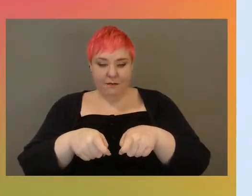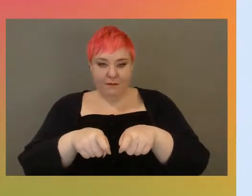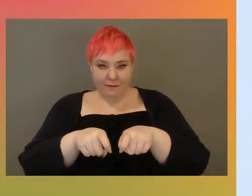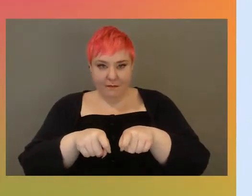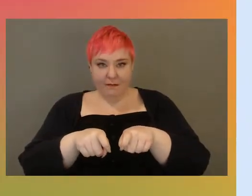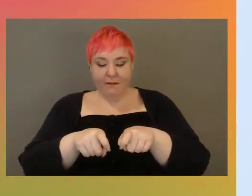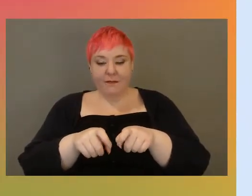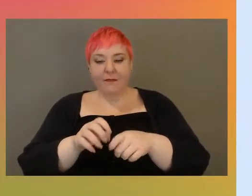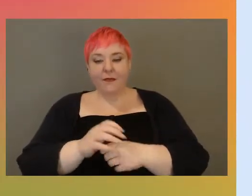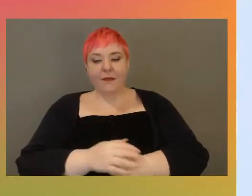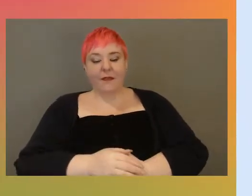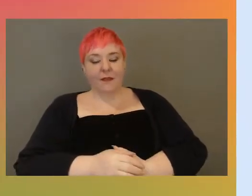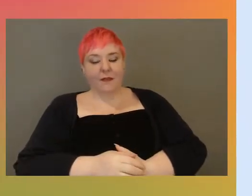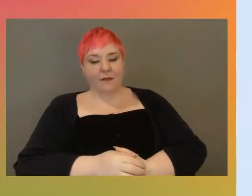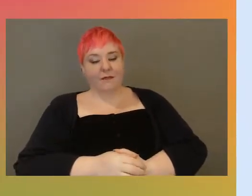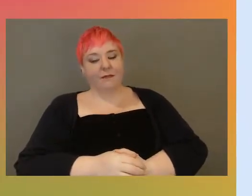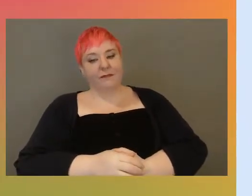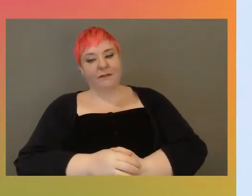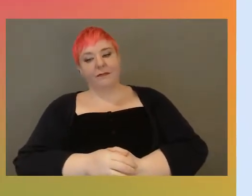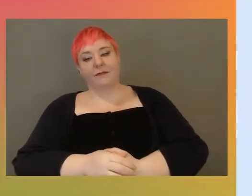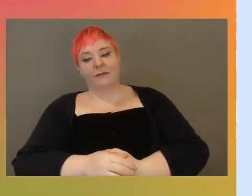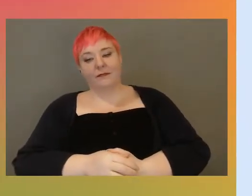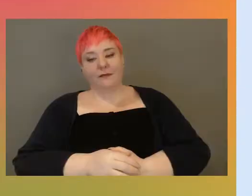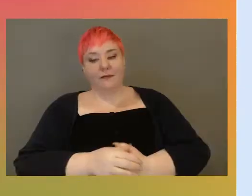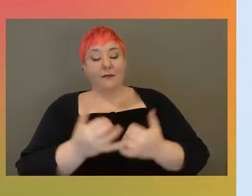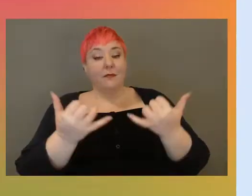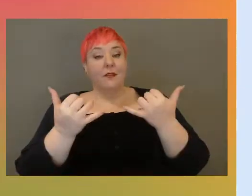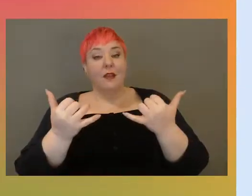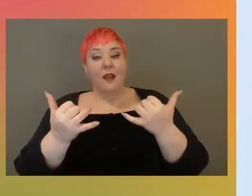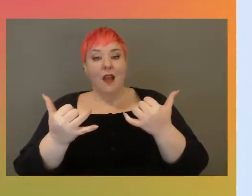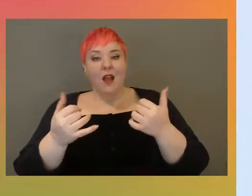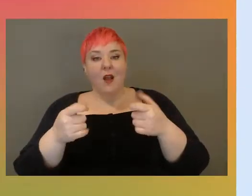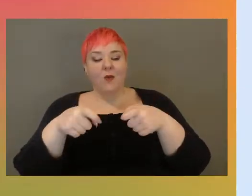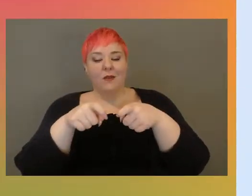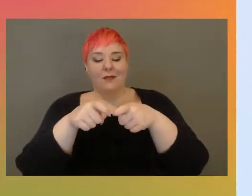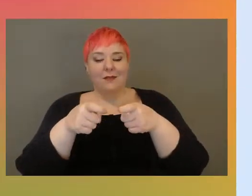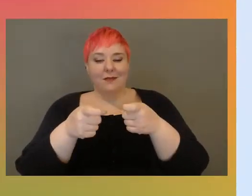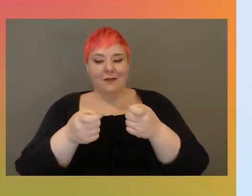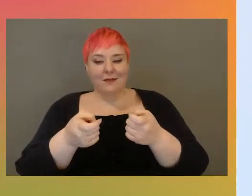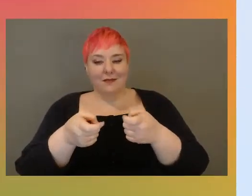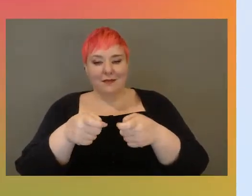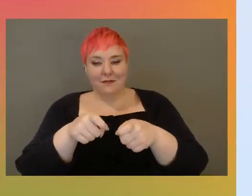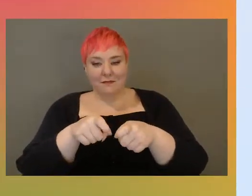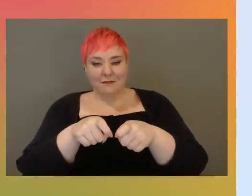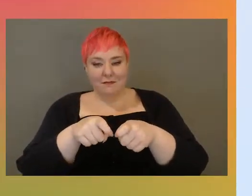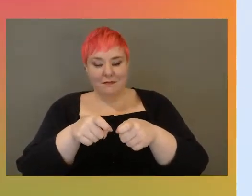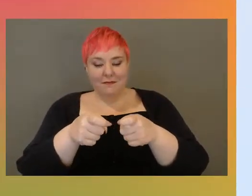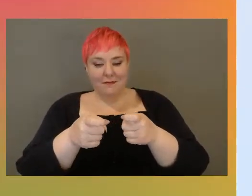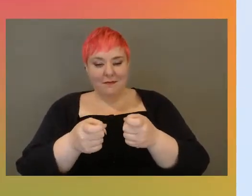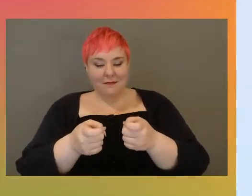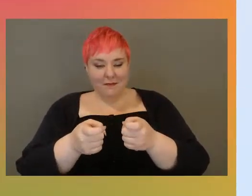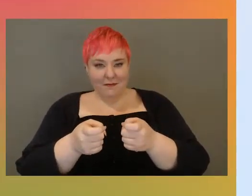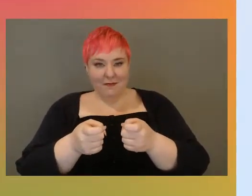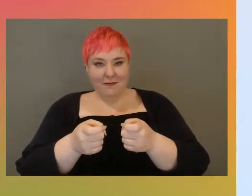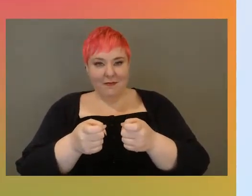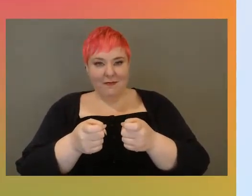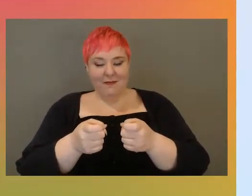PUSH THE KNEES INTO THE HANDS.